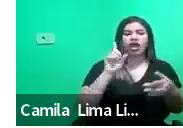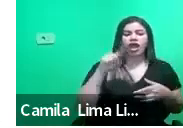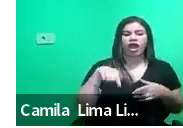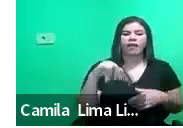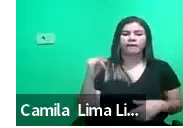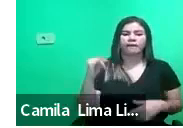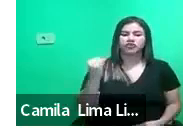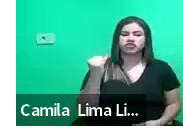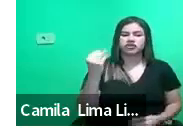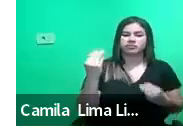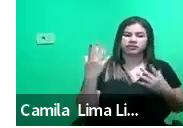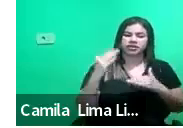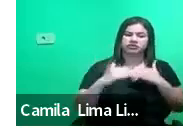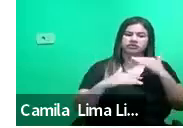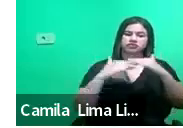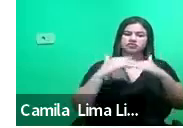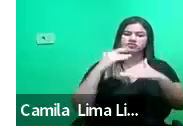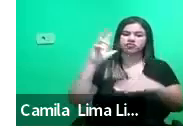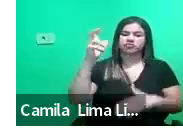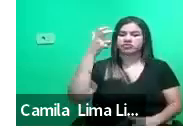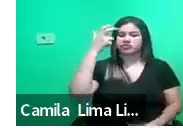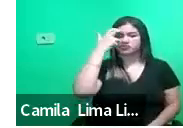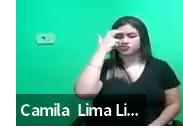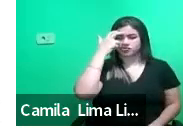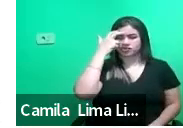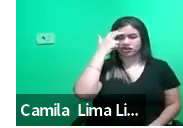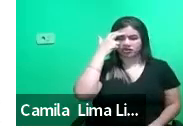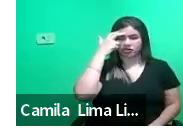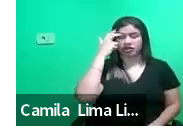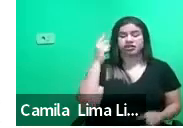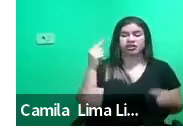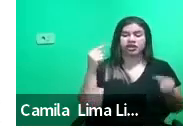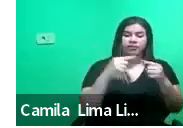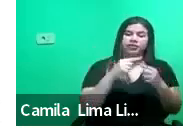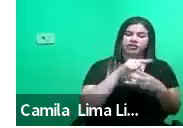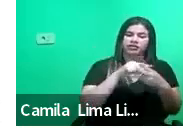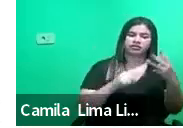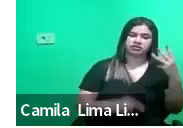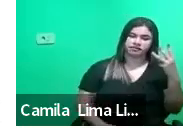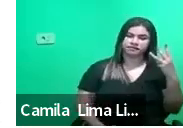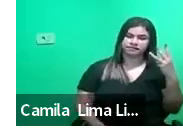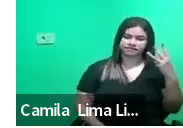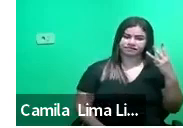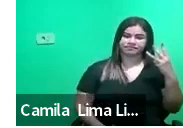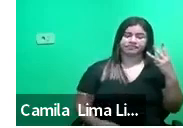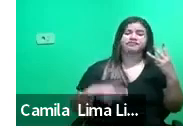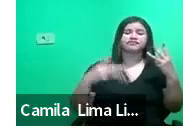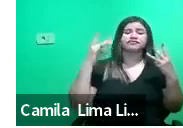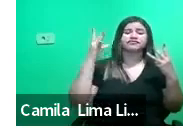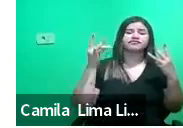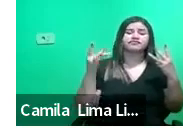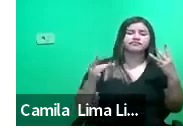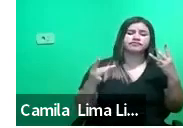which is essential to cool ural ural development, passes ural development, passes through basic stages that can be described in the following